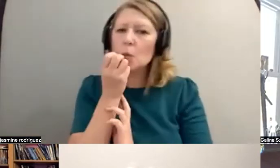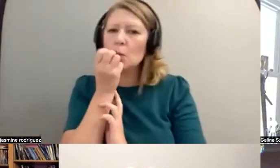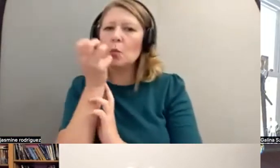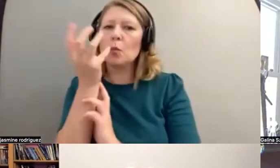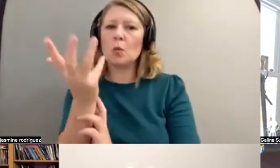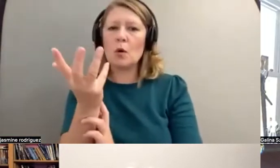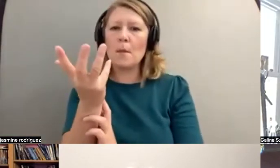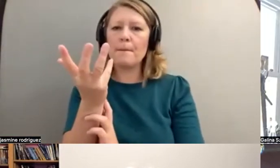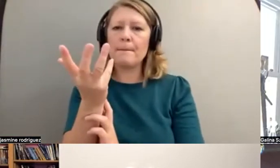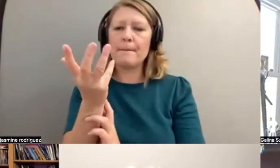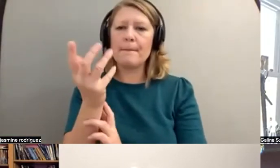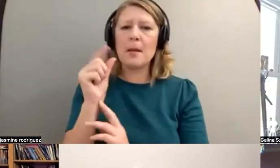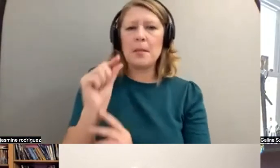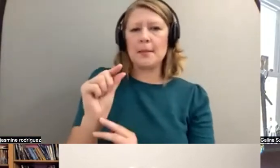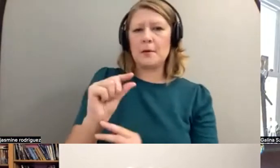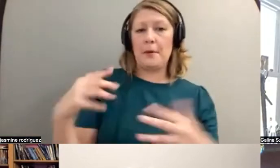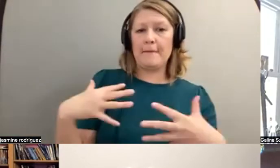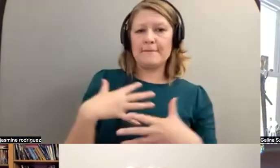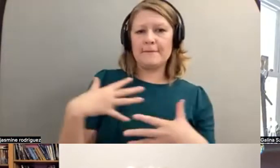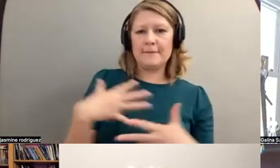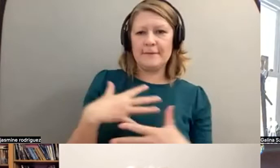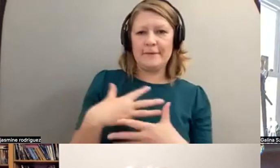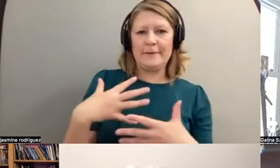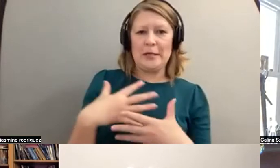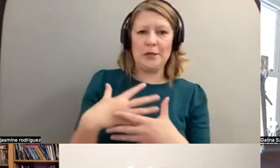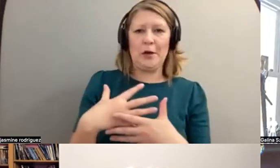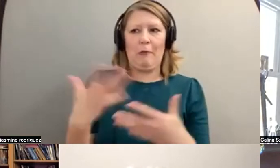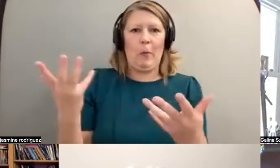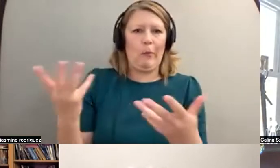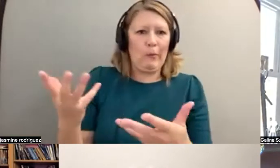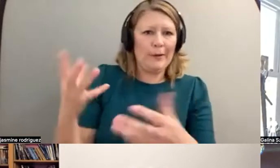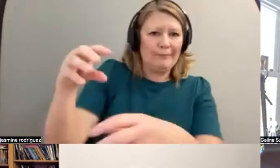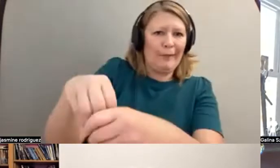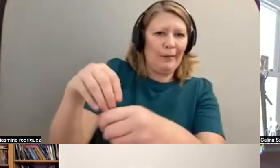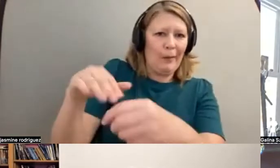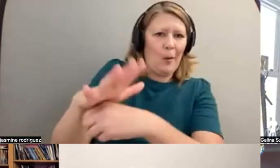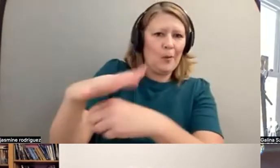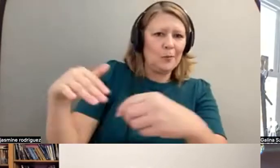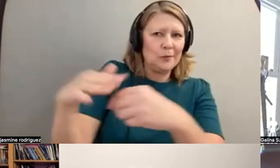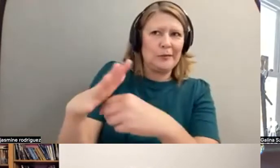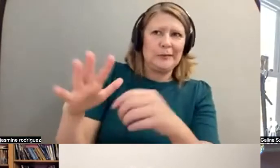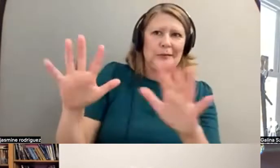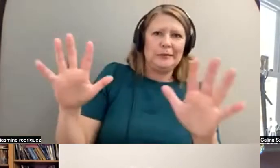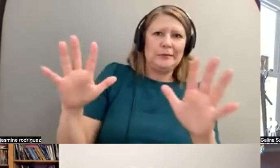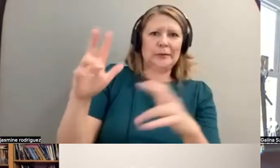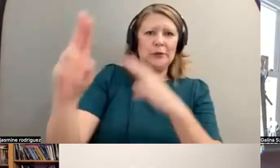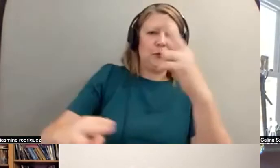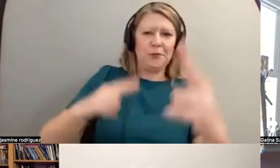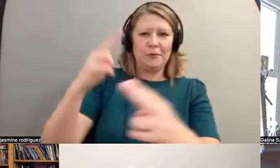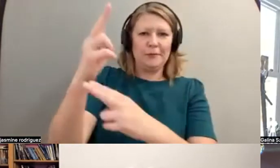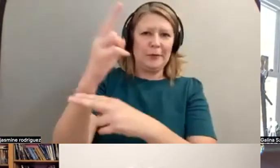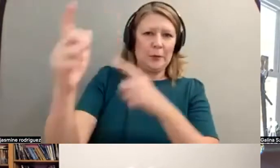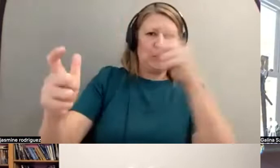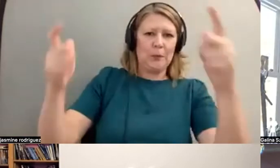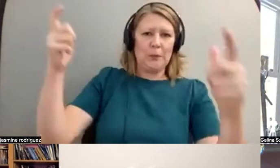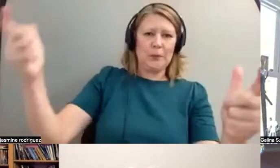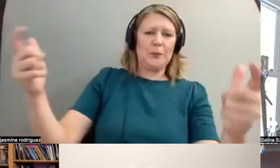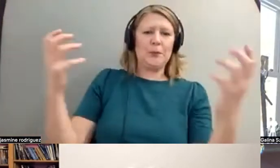bit of fear, of humongous, you know, universe. And um, and that's how it, that's how it goes.